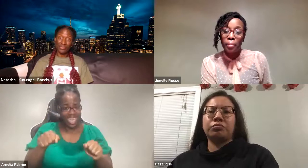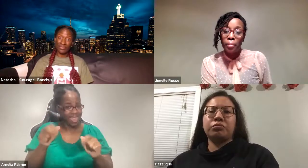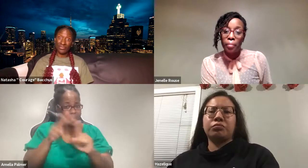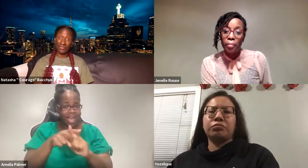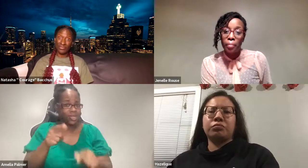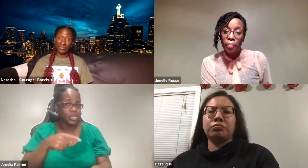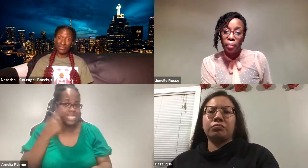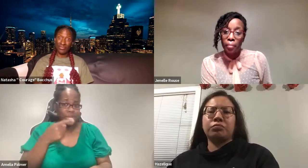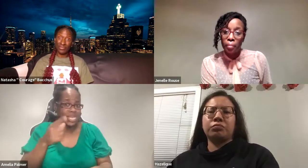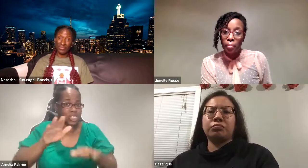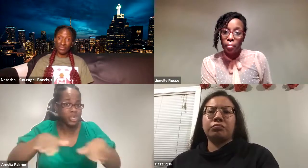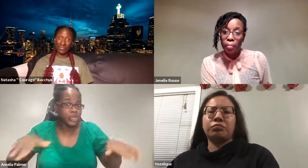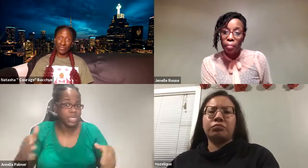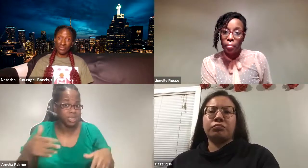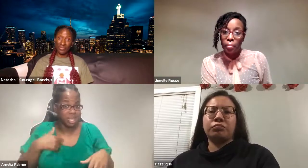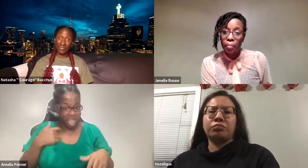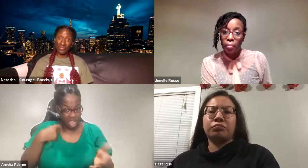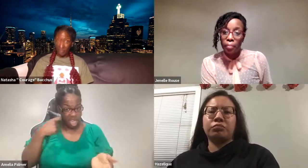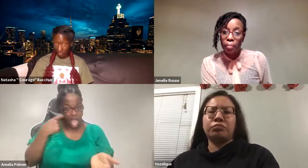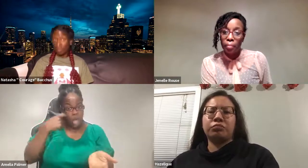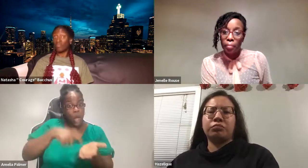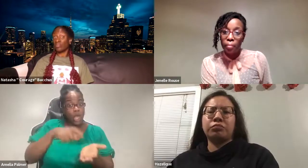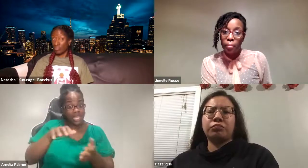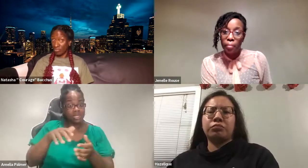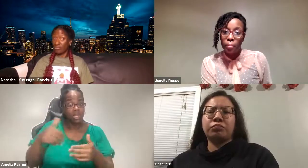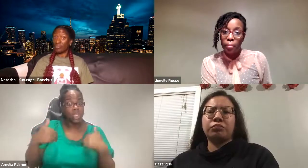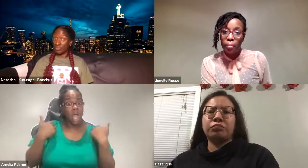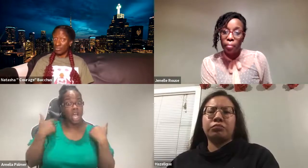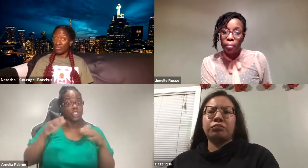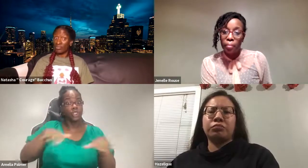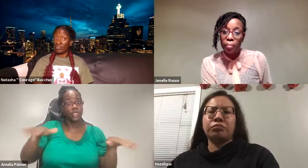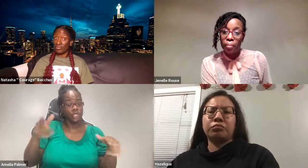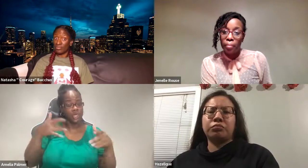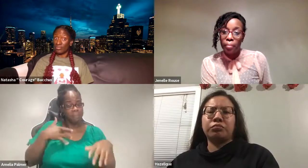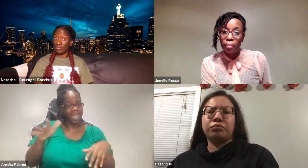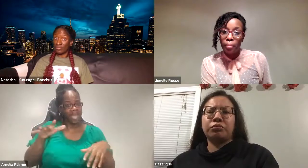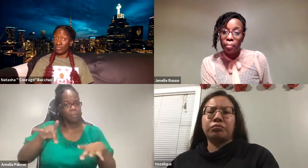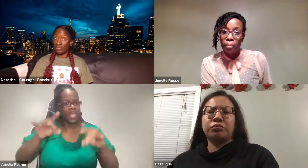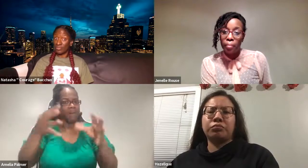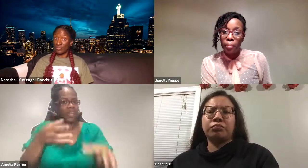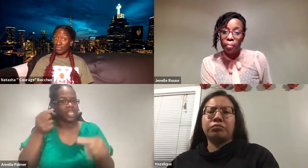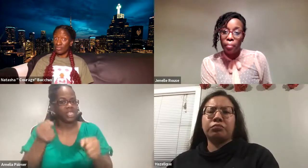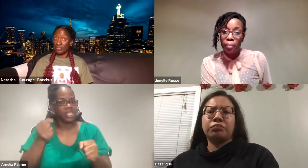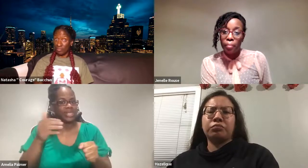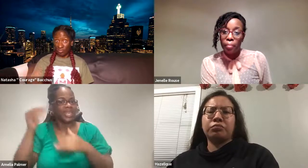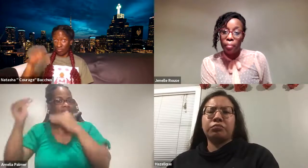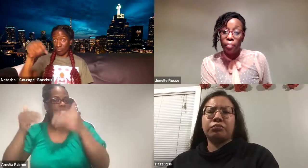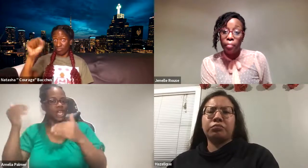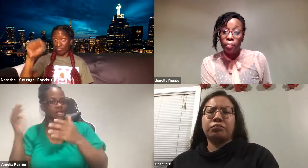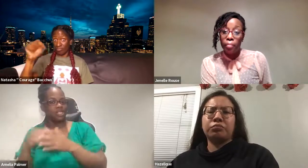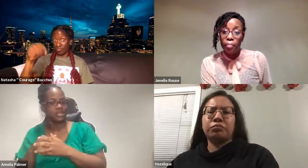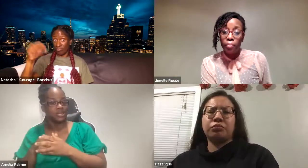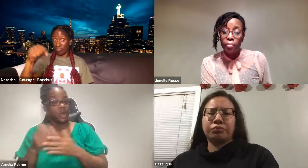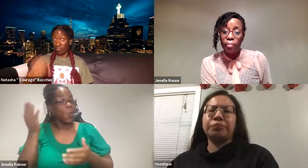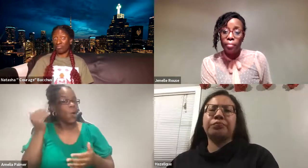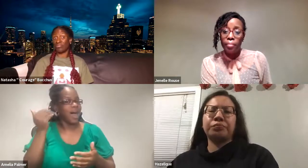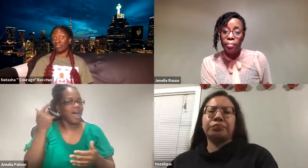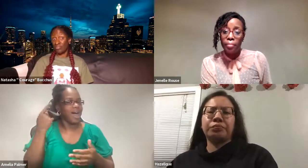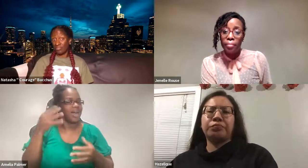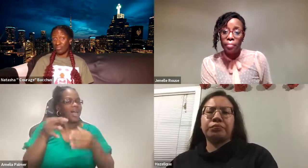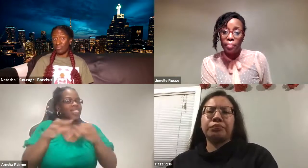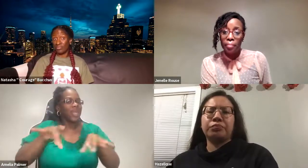means to be a sign language user and i've also noticed that young children pick up